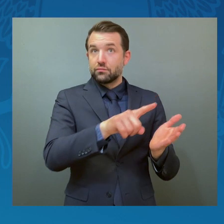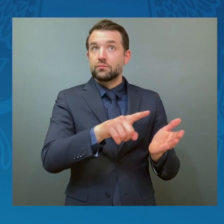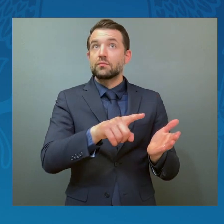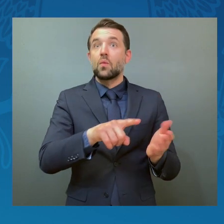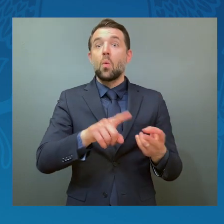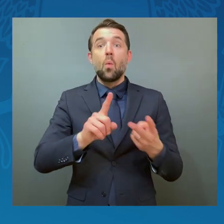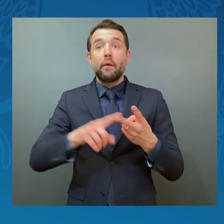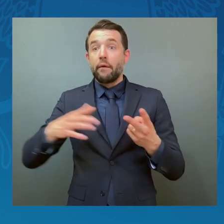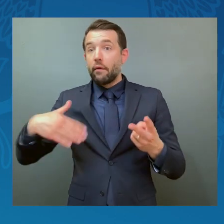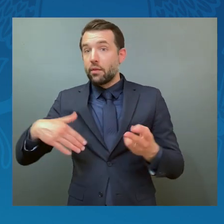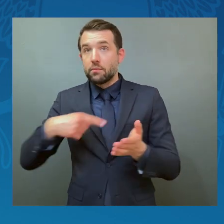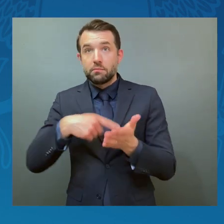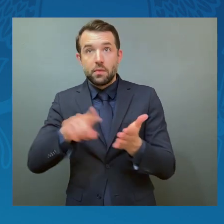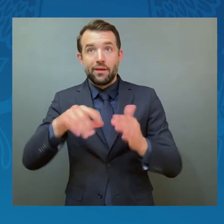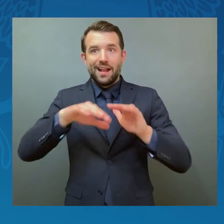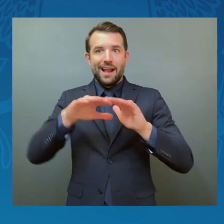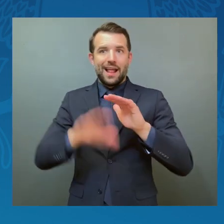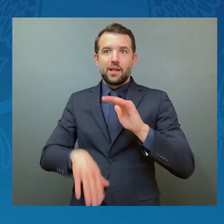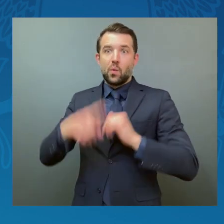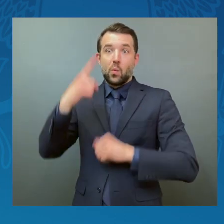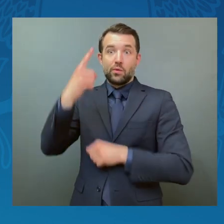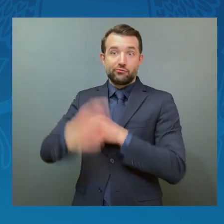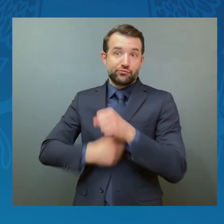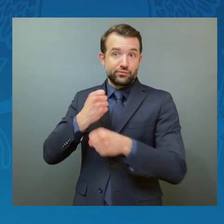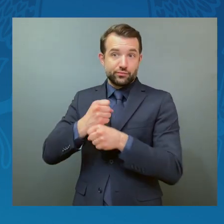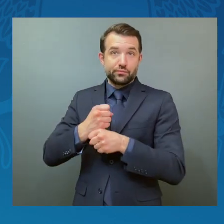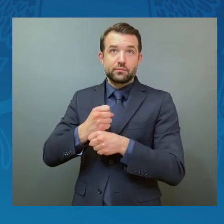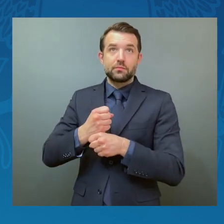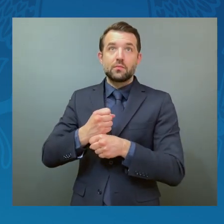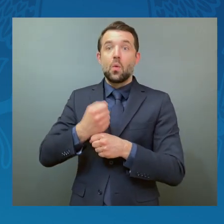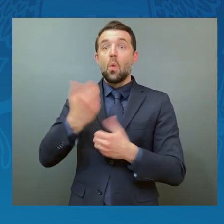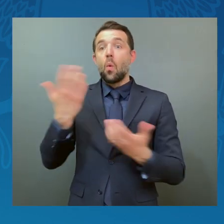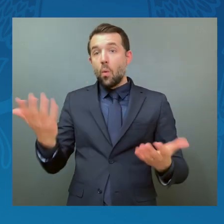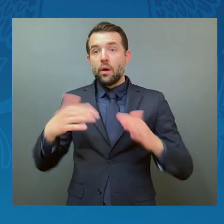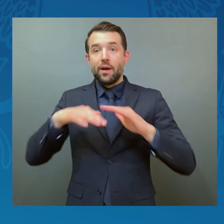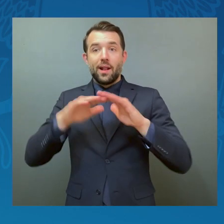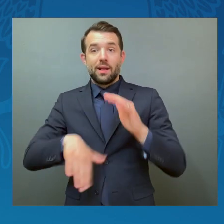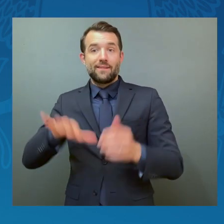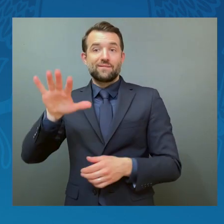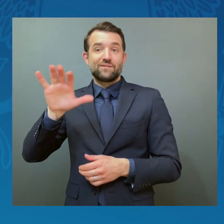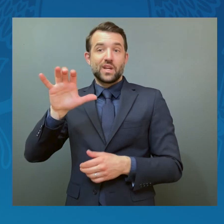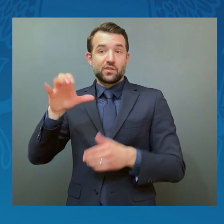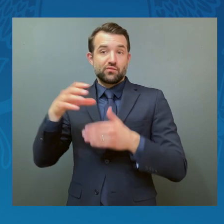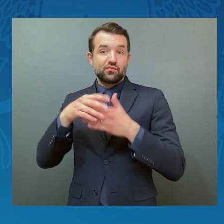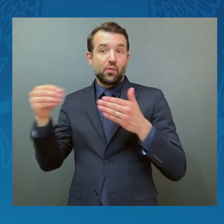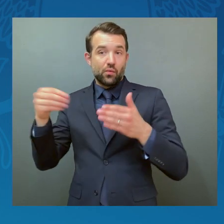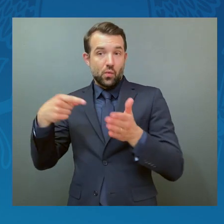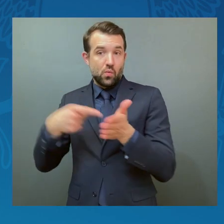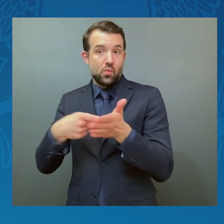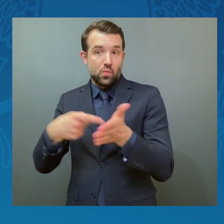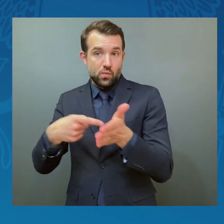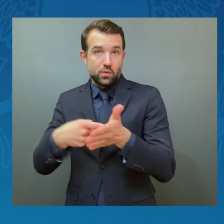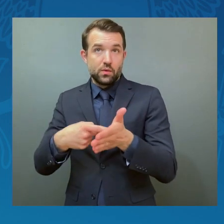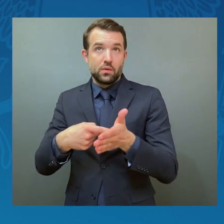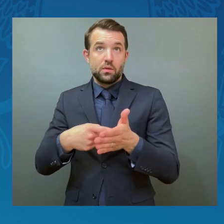or has accrued less than $500 in debt. This is an important first step forward,